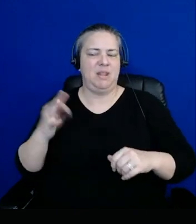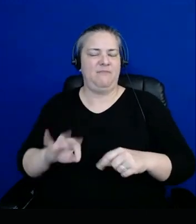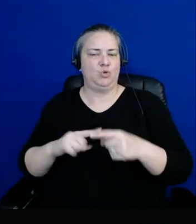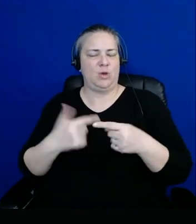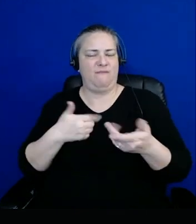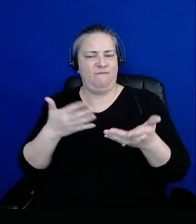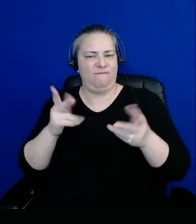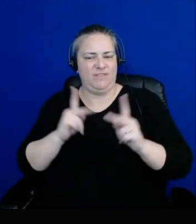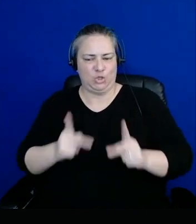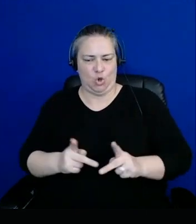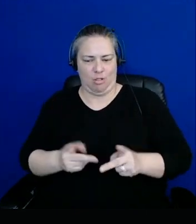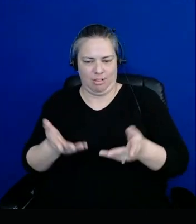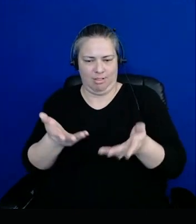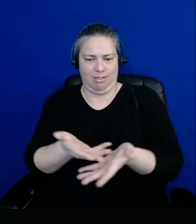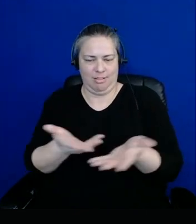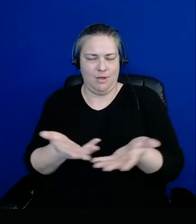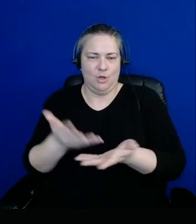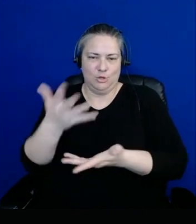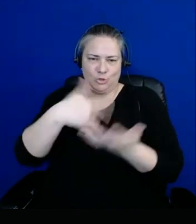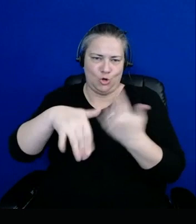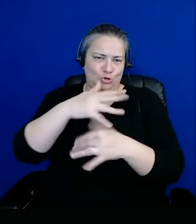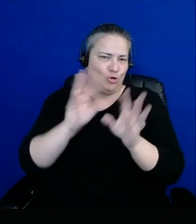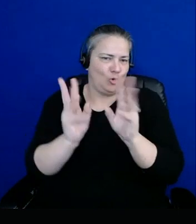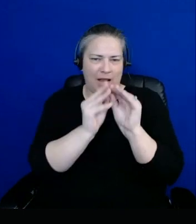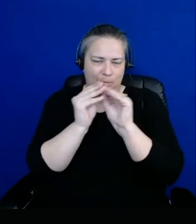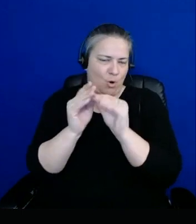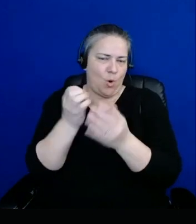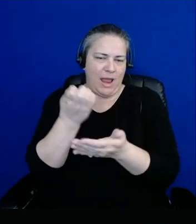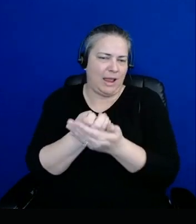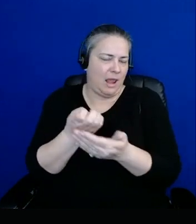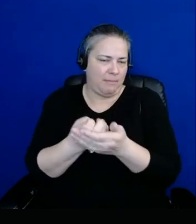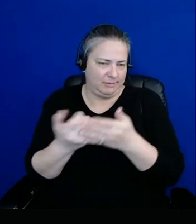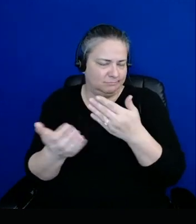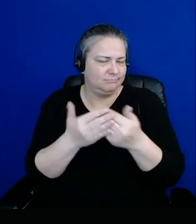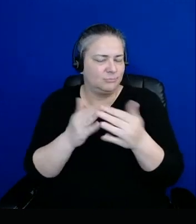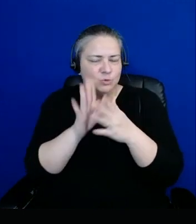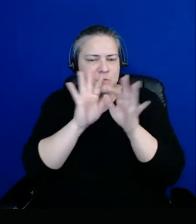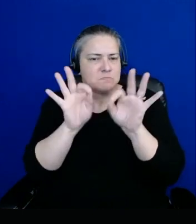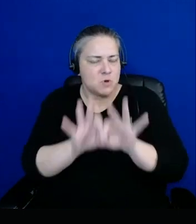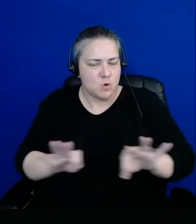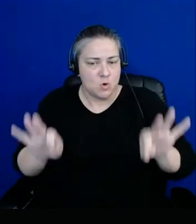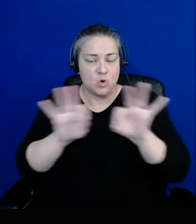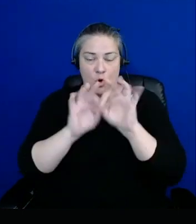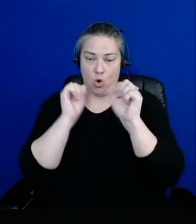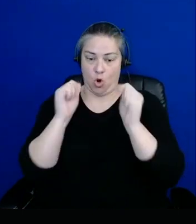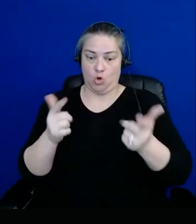whether it's social, collaborative, or even economic, and so it's really critical that every service and every